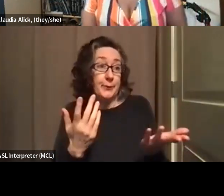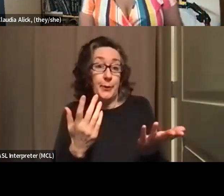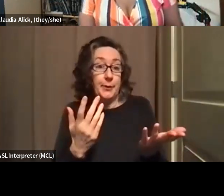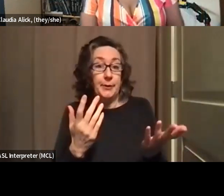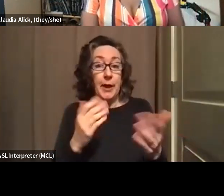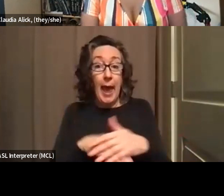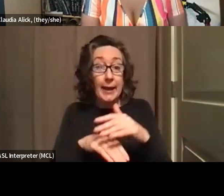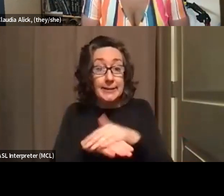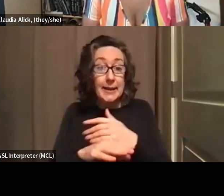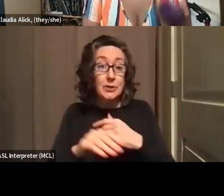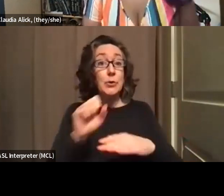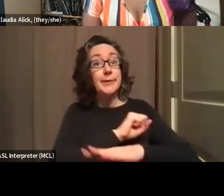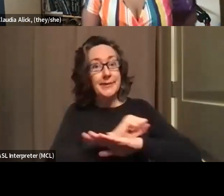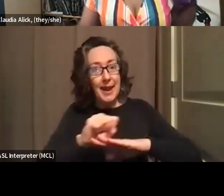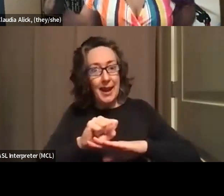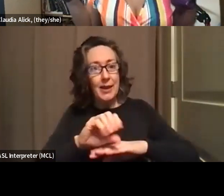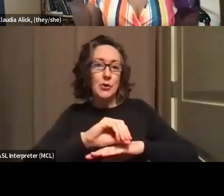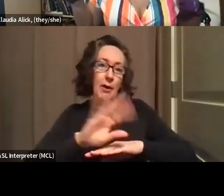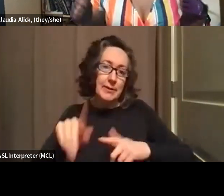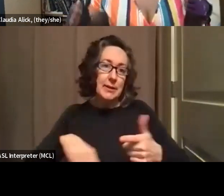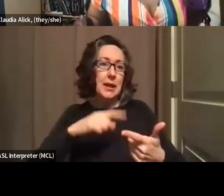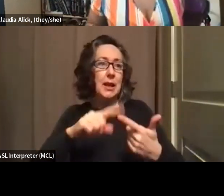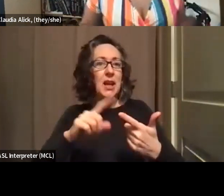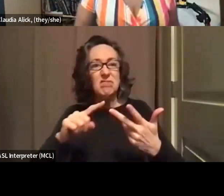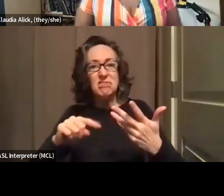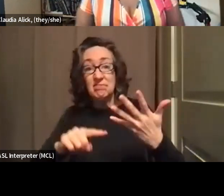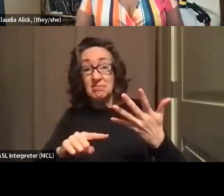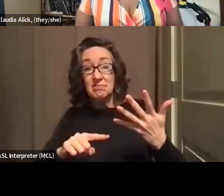of needing accessible room, accessing the stage, things like that.